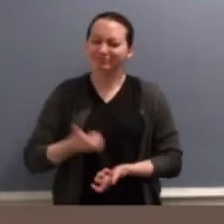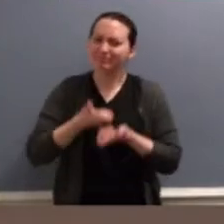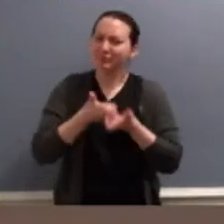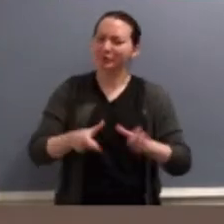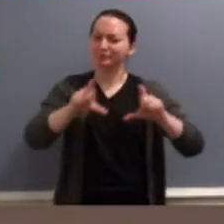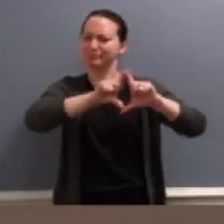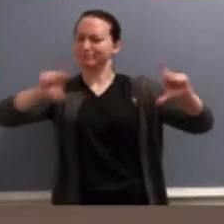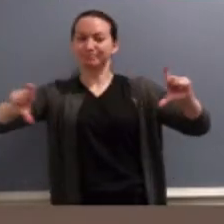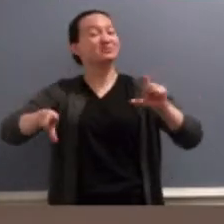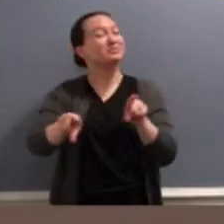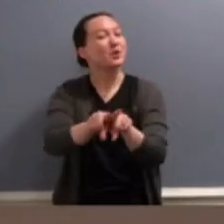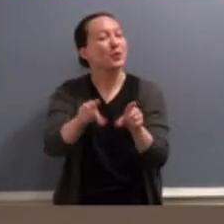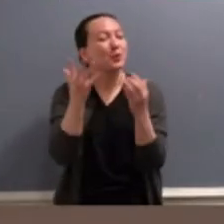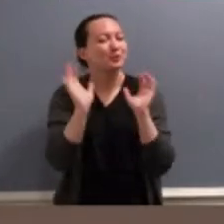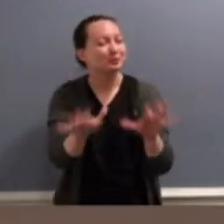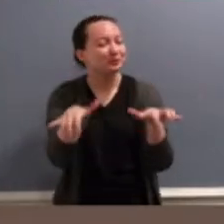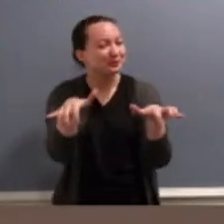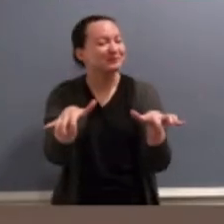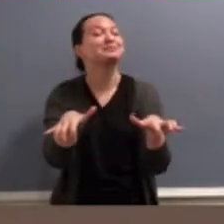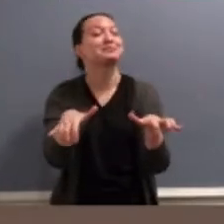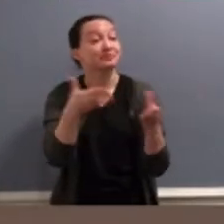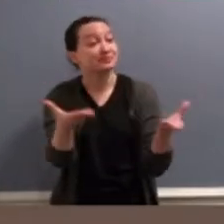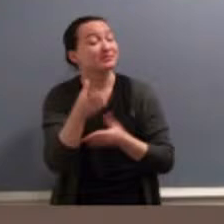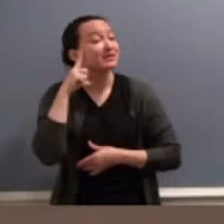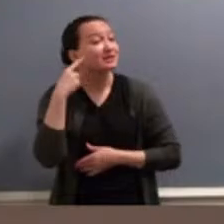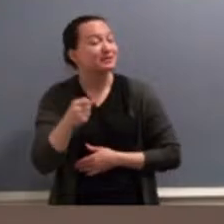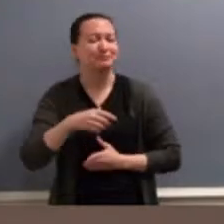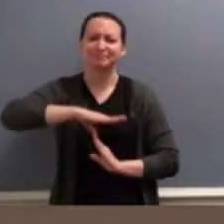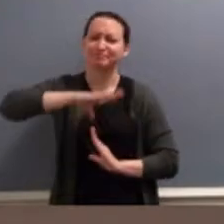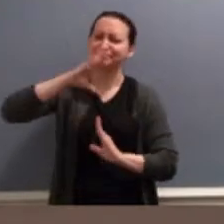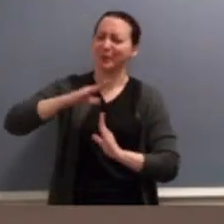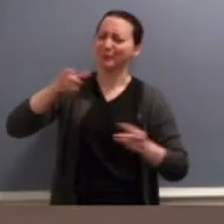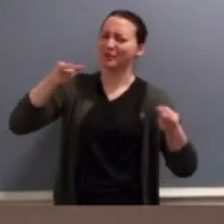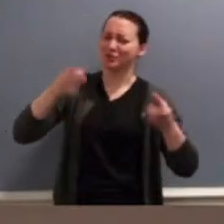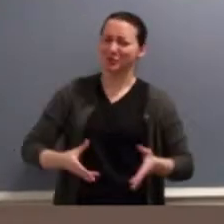also in the audience with us this evening's Silverton's finest manager Mr Tom Carroll's